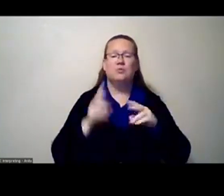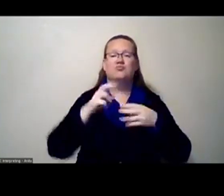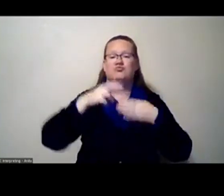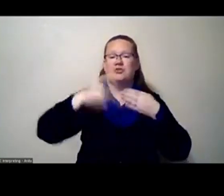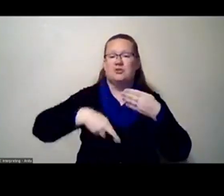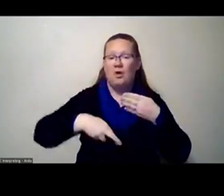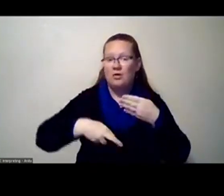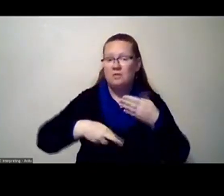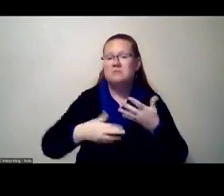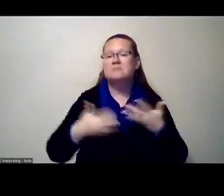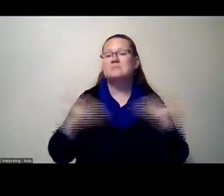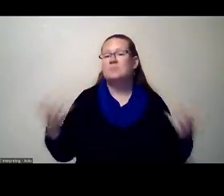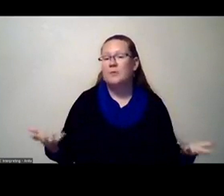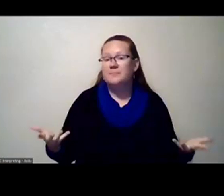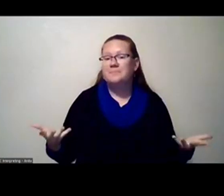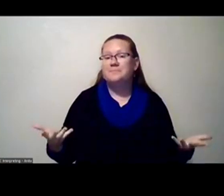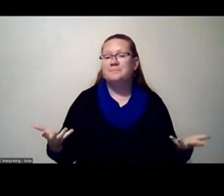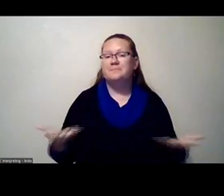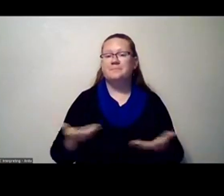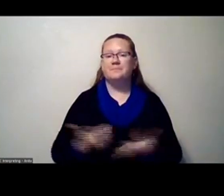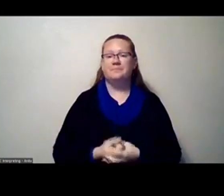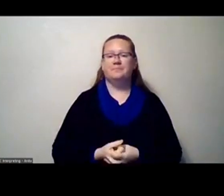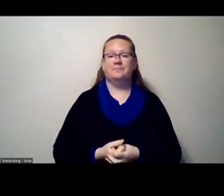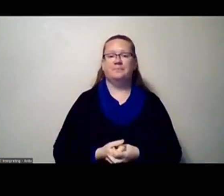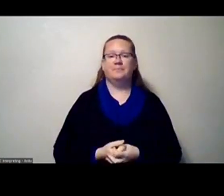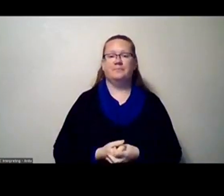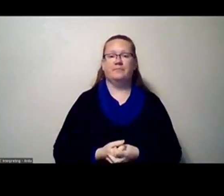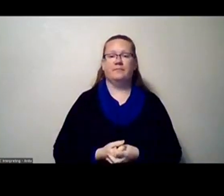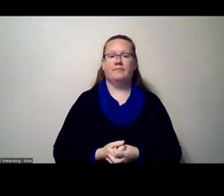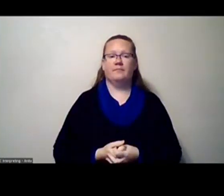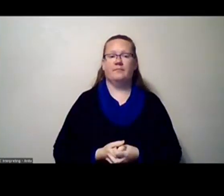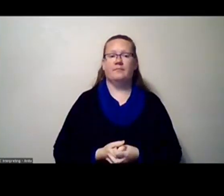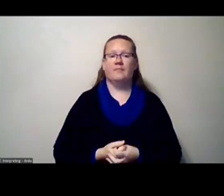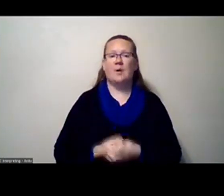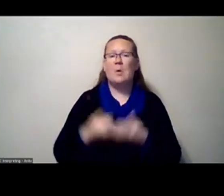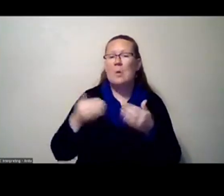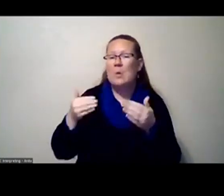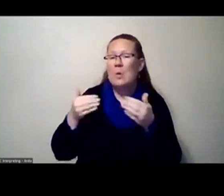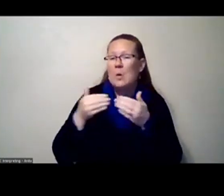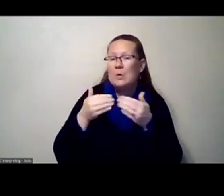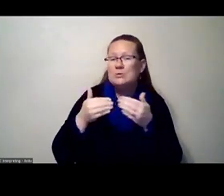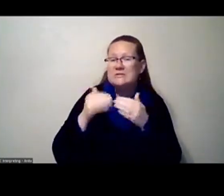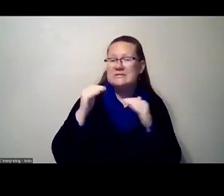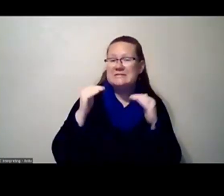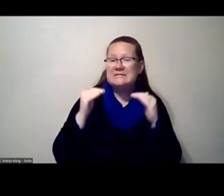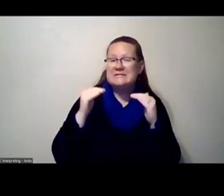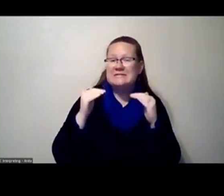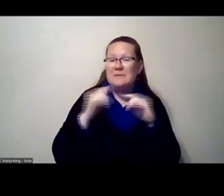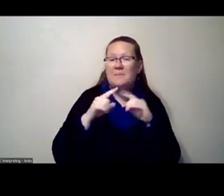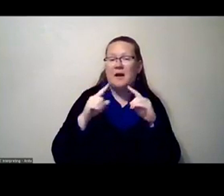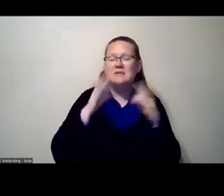which is you know a close but but certain defeat for issue one. There were more people who are